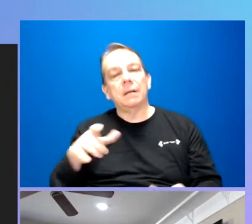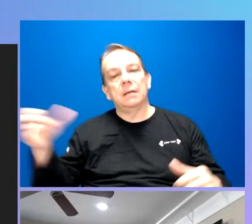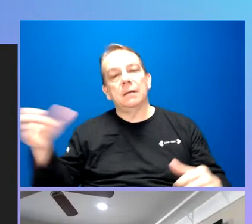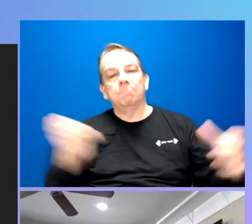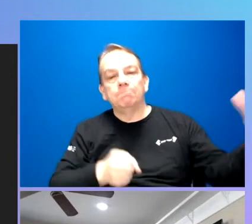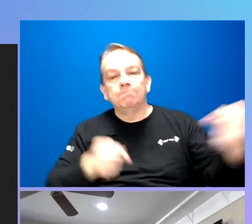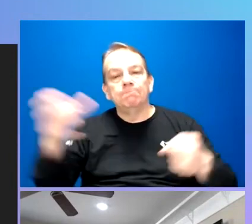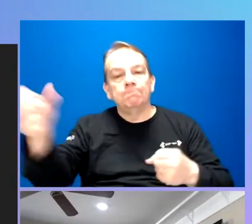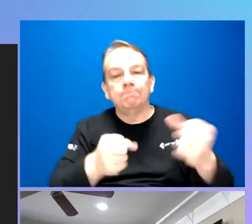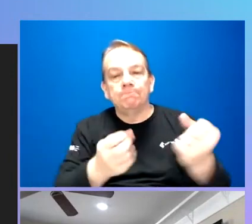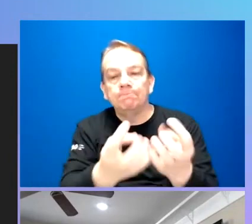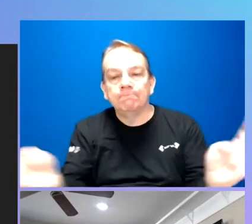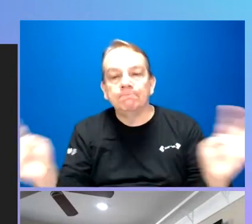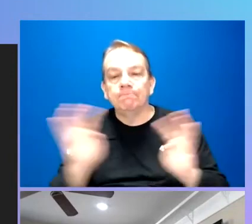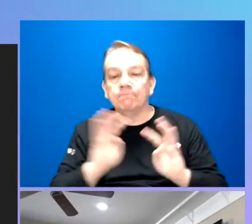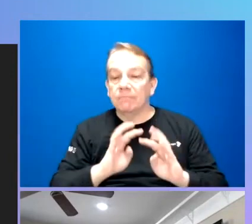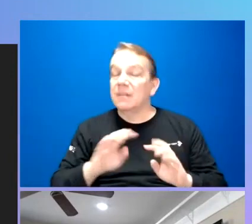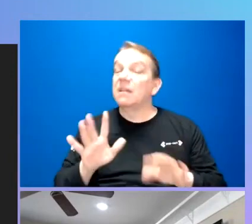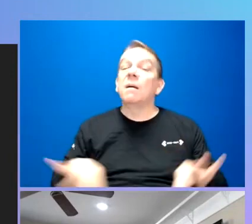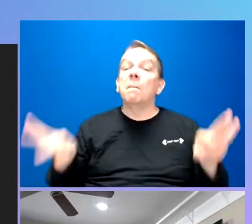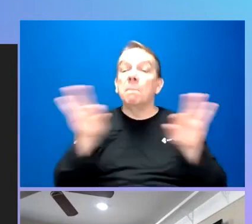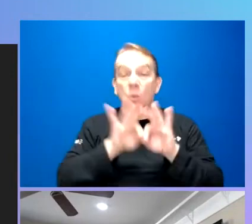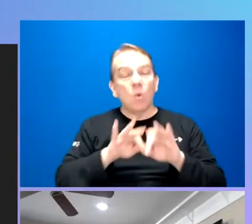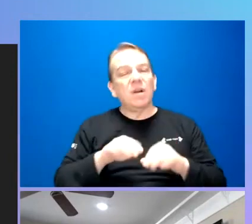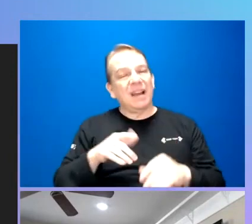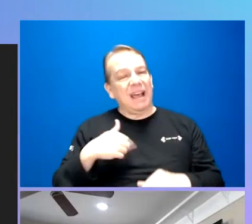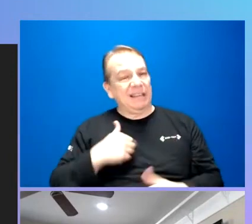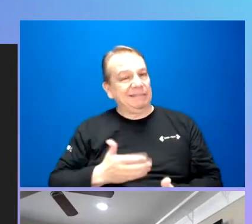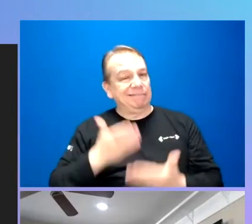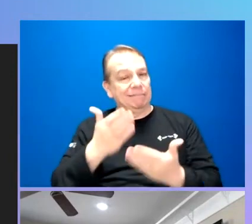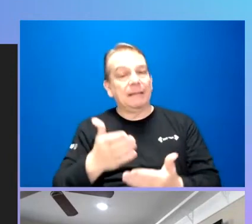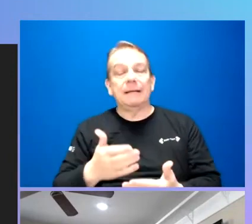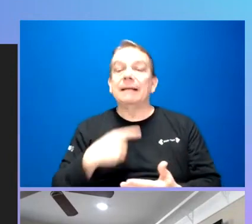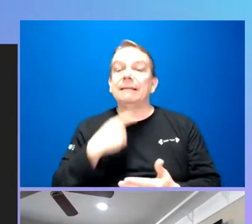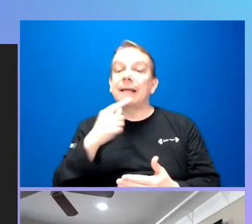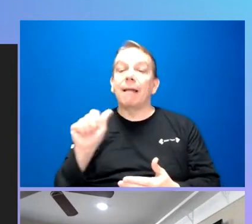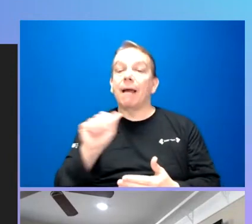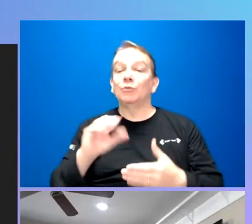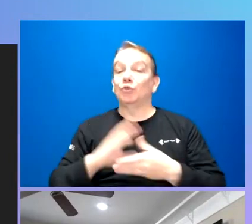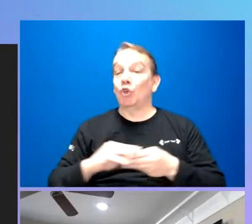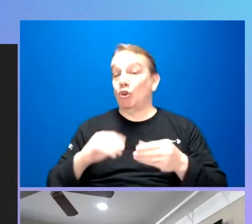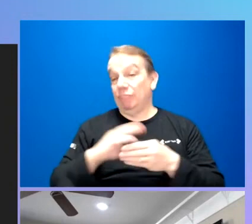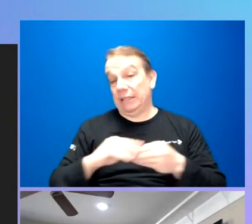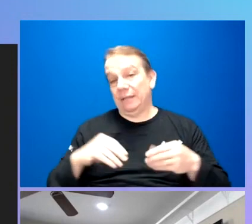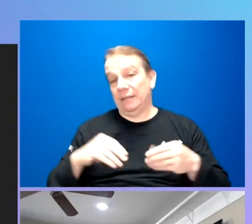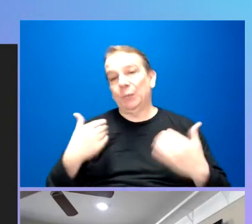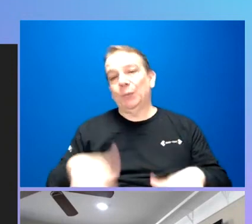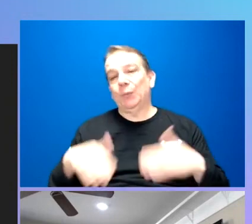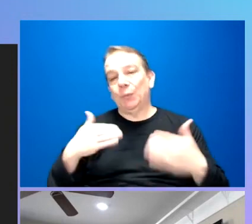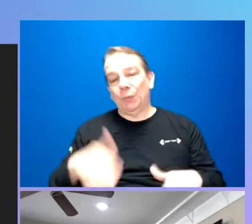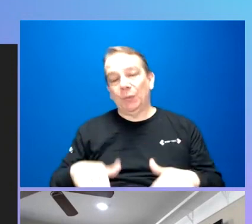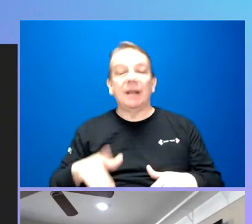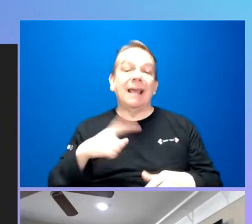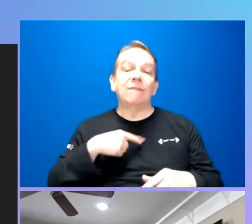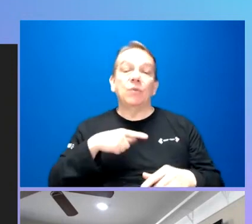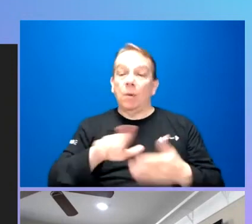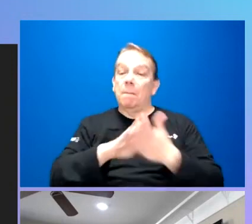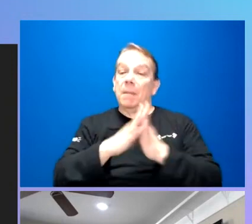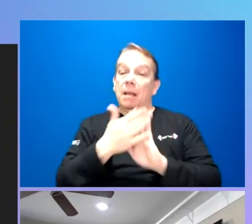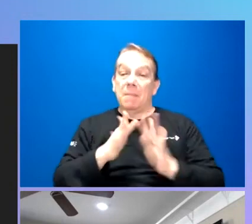tell. Most of the time it's going to be your story, but also if you've got a great network, you're going to have other